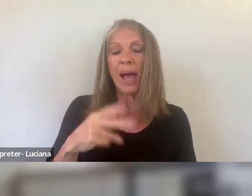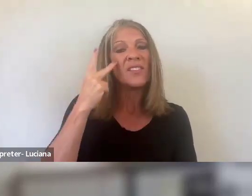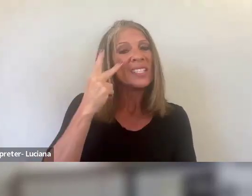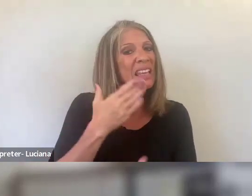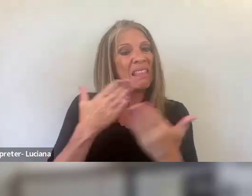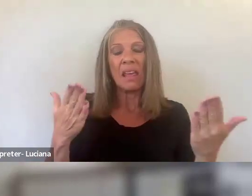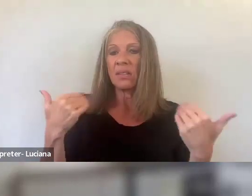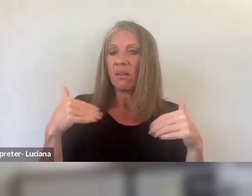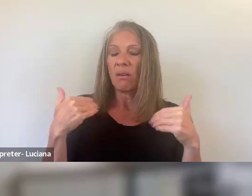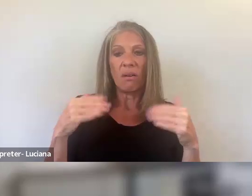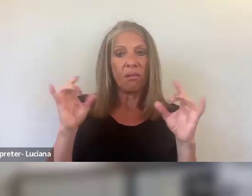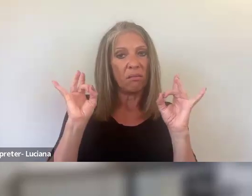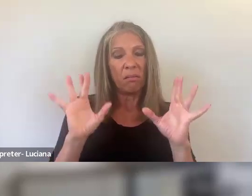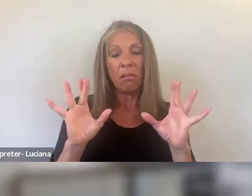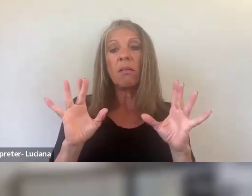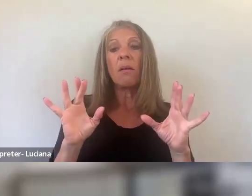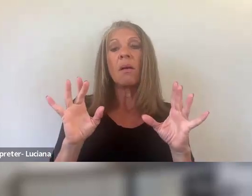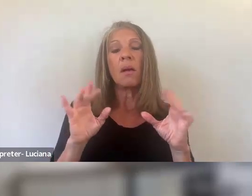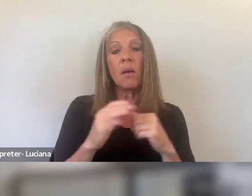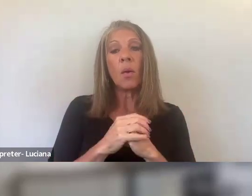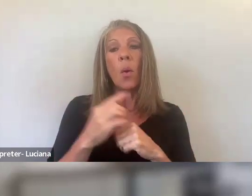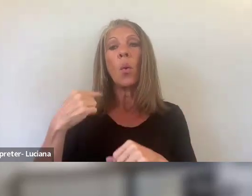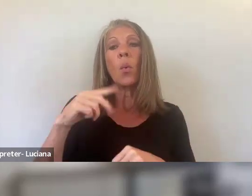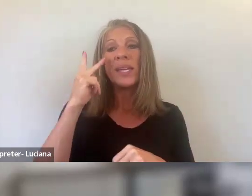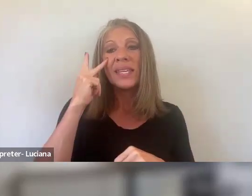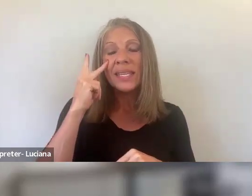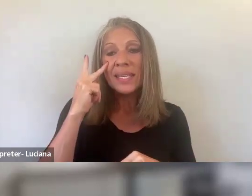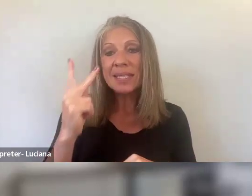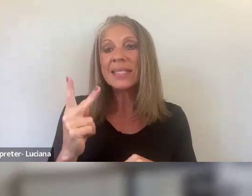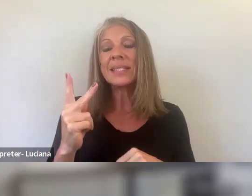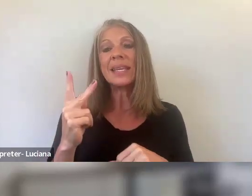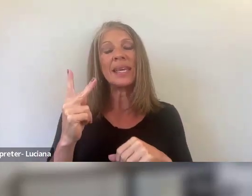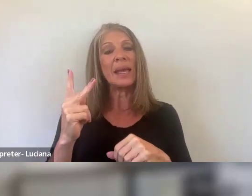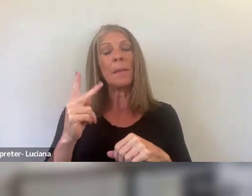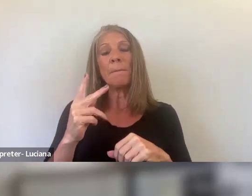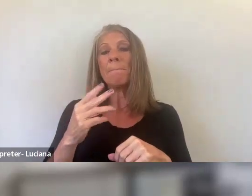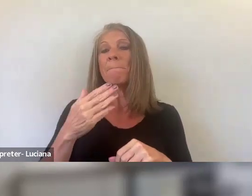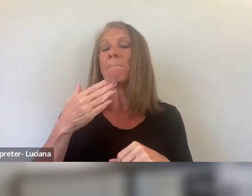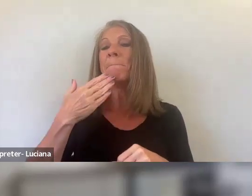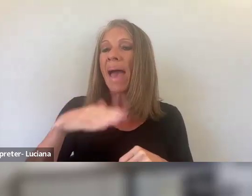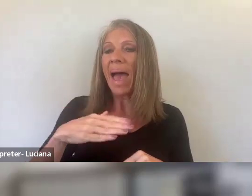see down here. And these are, we see a huge fentanyl problem down here, a lot of meth and